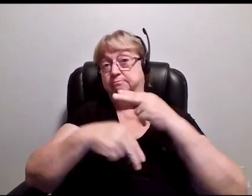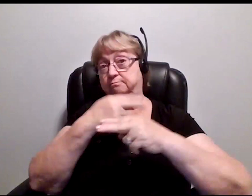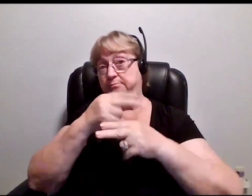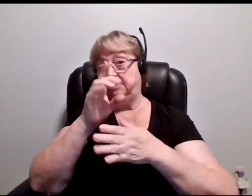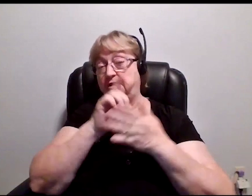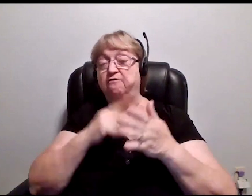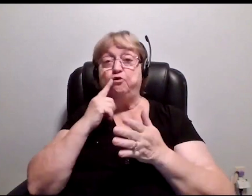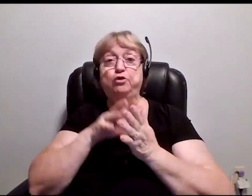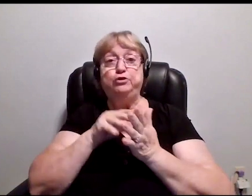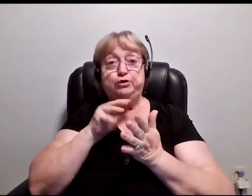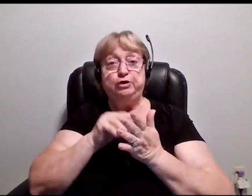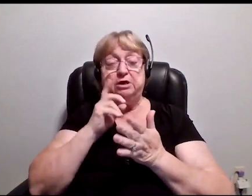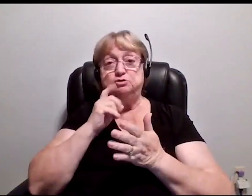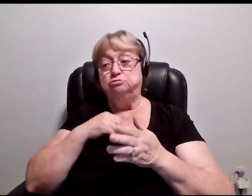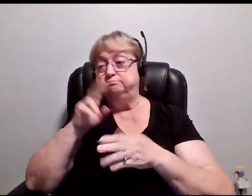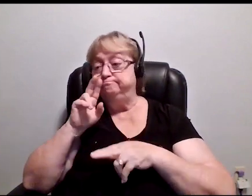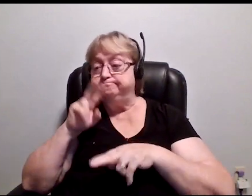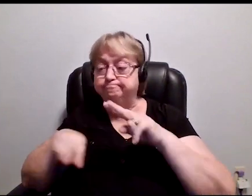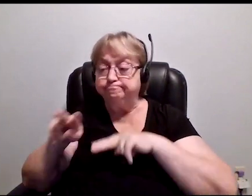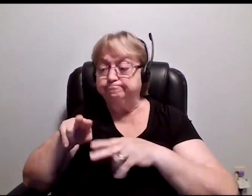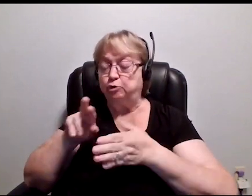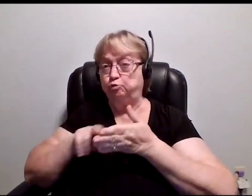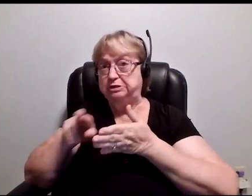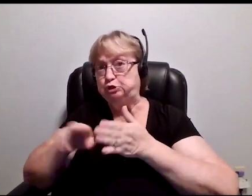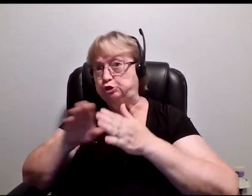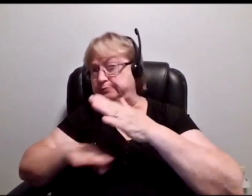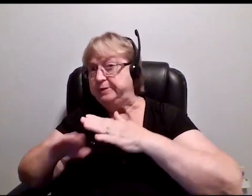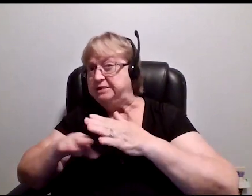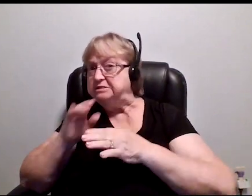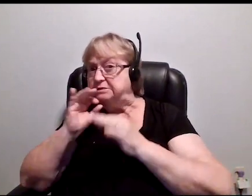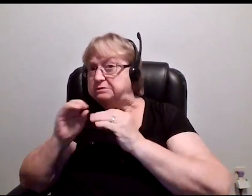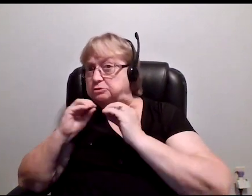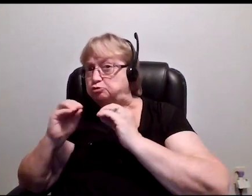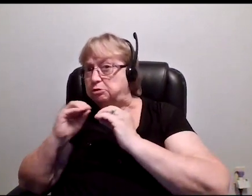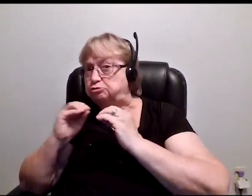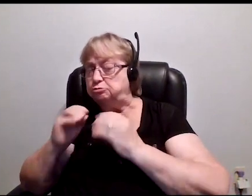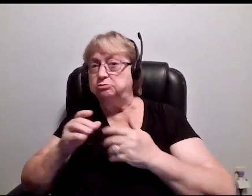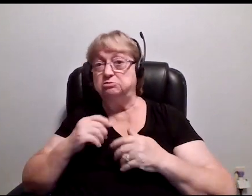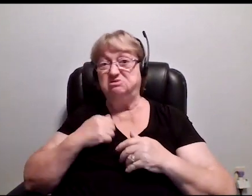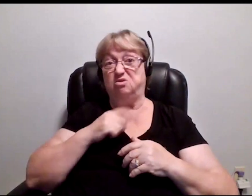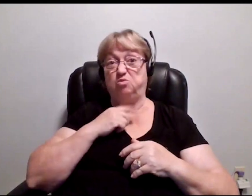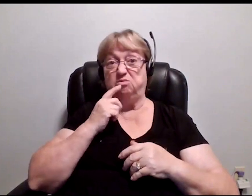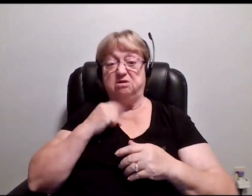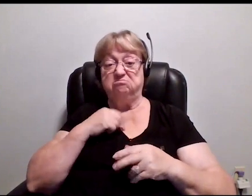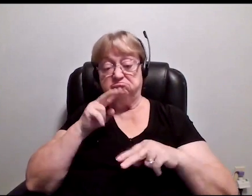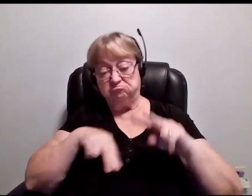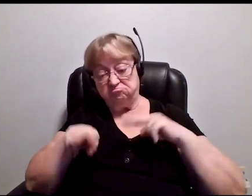at research-based instructional strategies. My colleagues and I analyze popular physics written curricula to identify examples